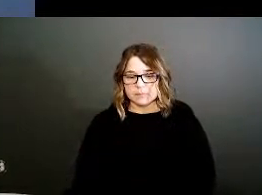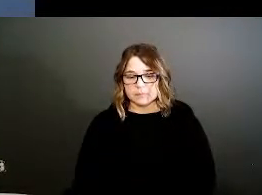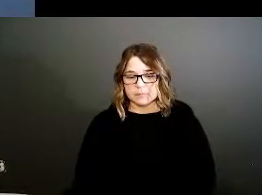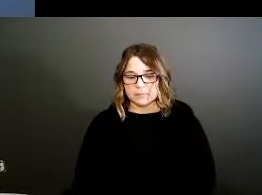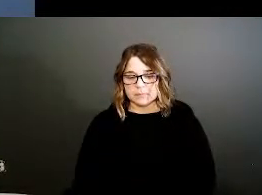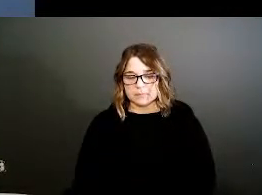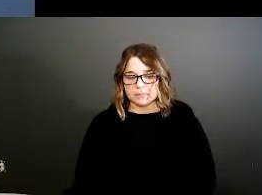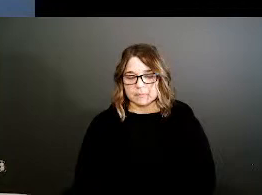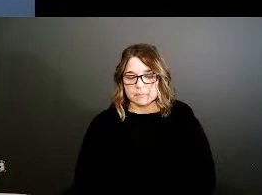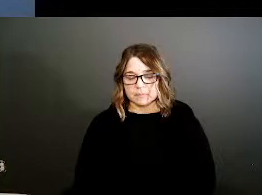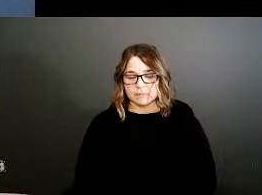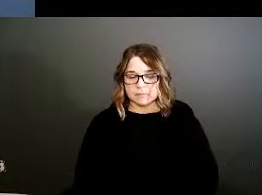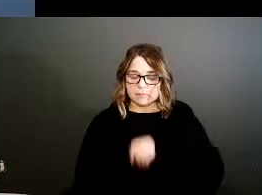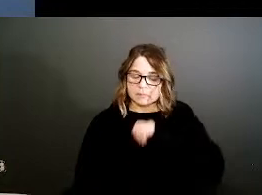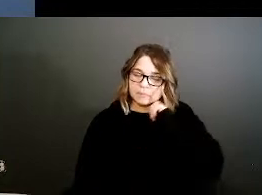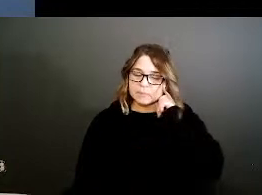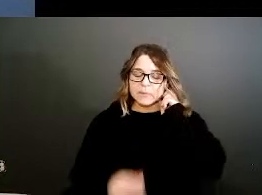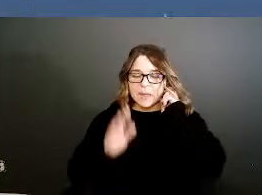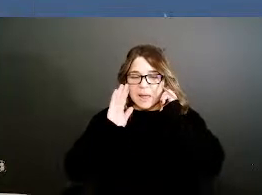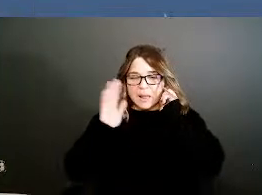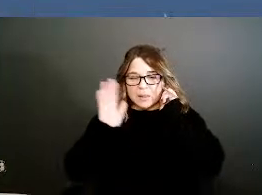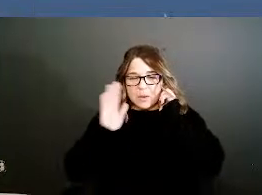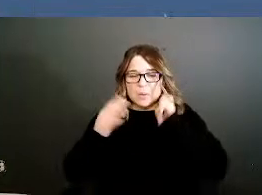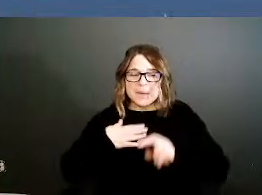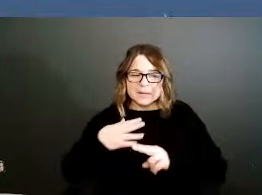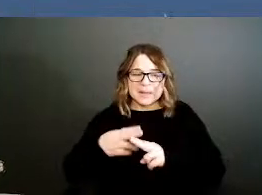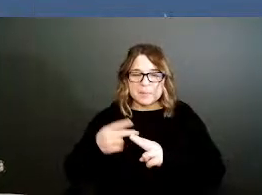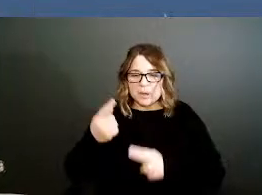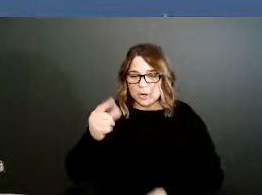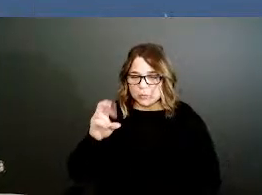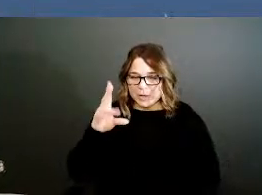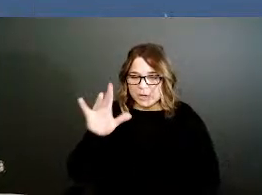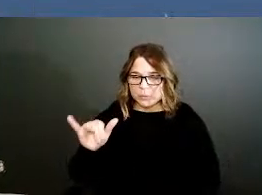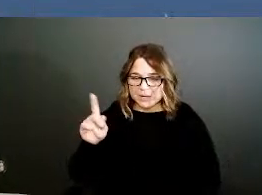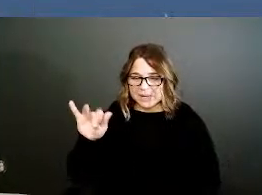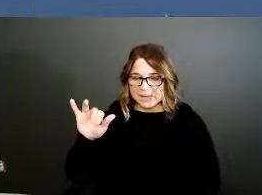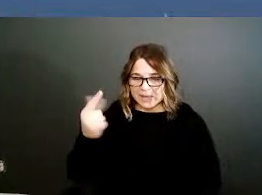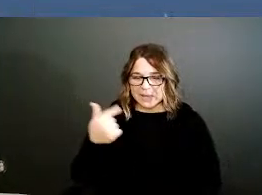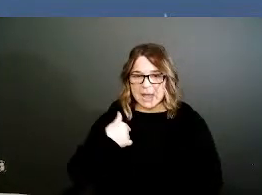≫ HELLO, GOOD EVENING, MY NAME IS GREGORY KING, I'M A RESIDENT OF WARD 11, AND I WANT TO THANK YOU FOR THE TIME TONIGHT.